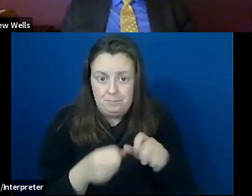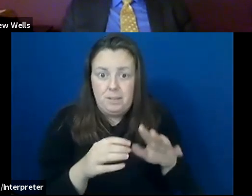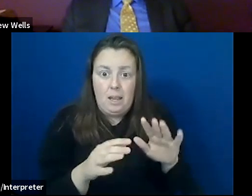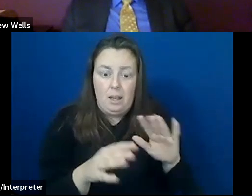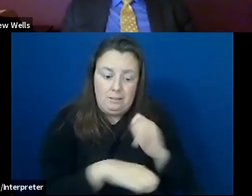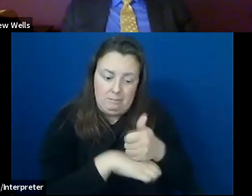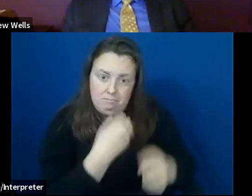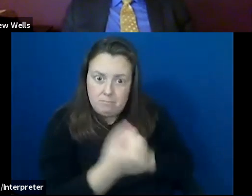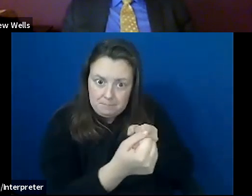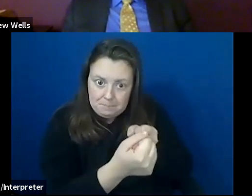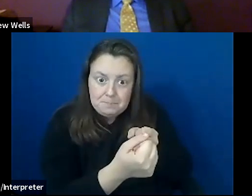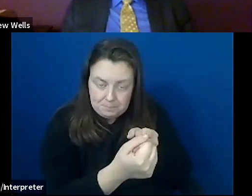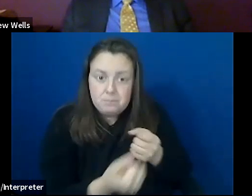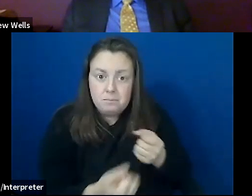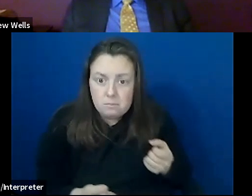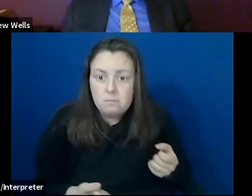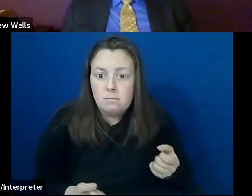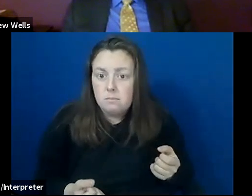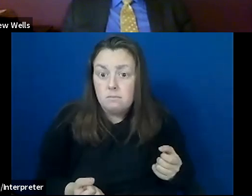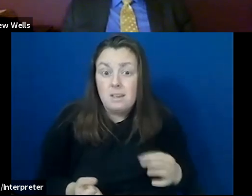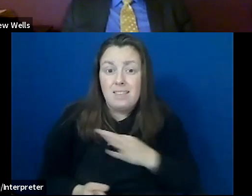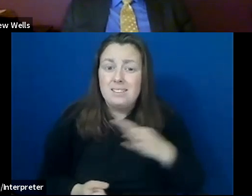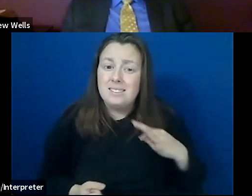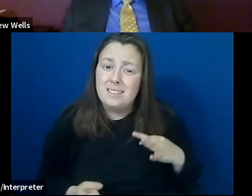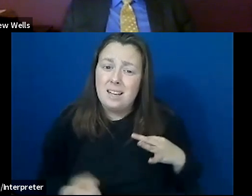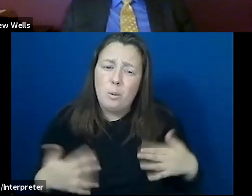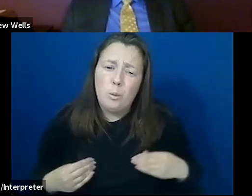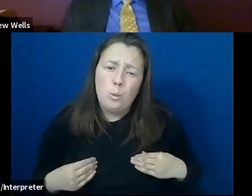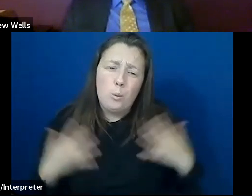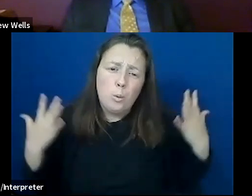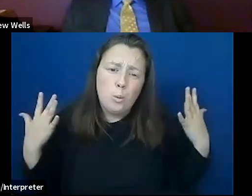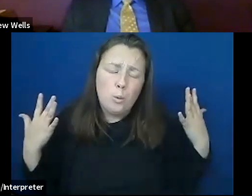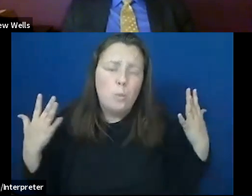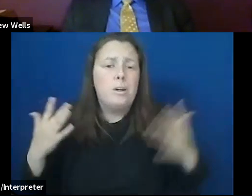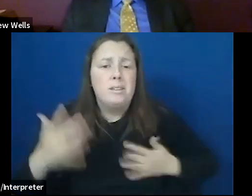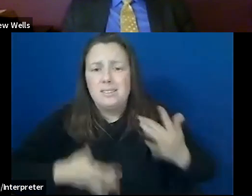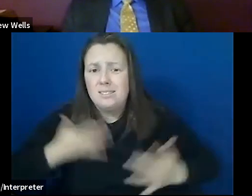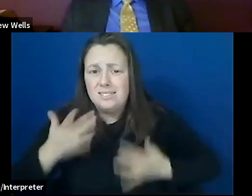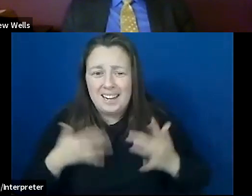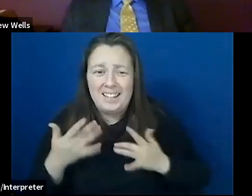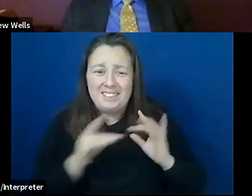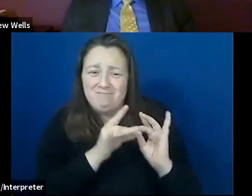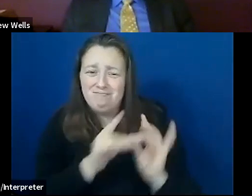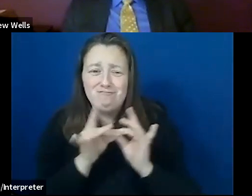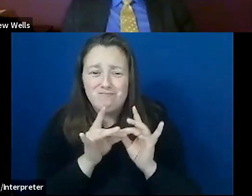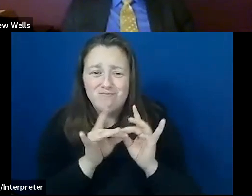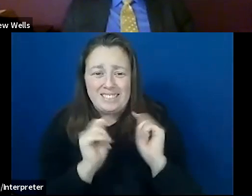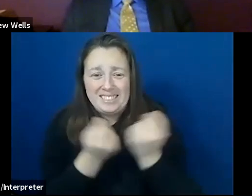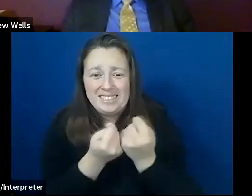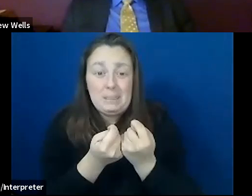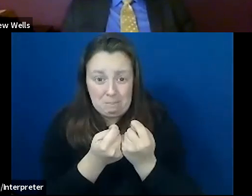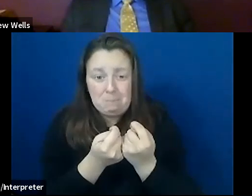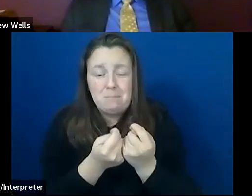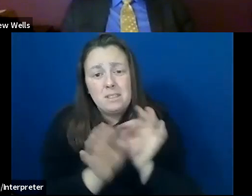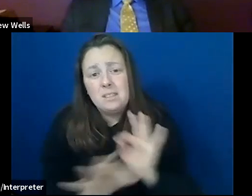Joseph Baeta: staff is really excited to see kids back in the school working as teams and it's really important that you believe that because.